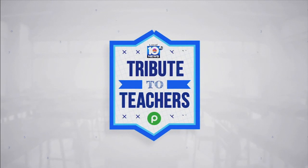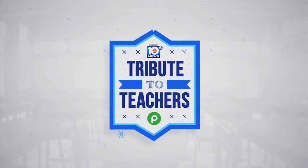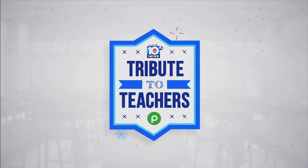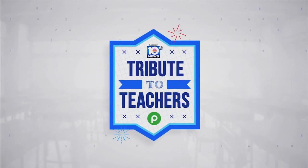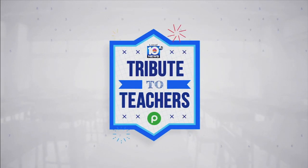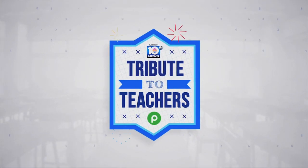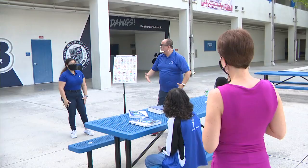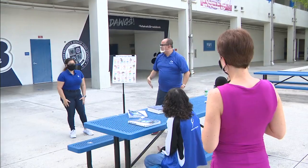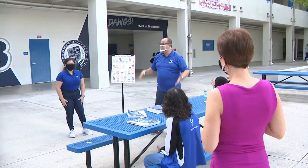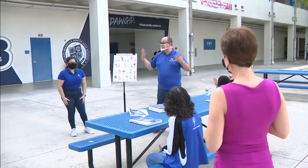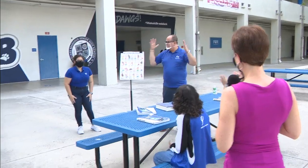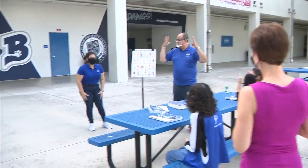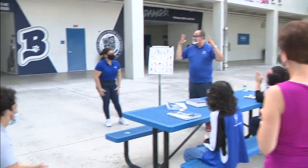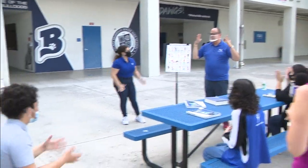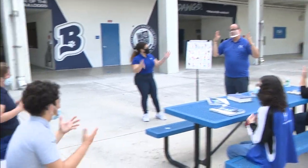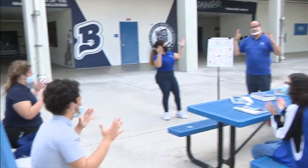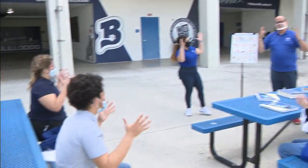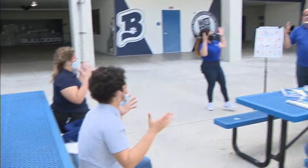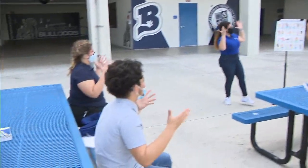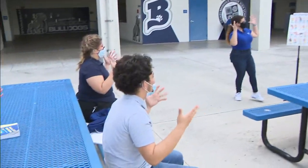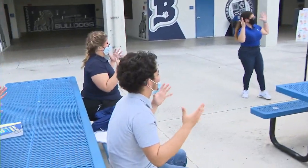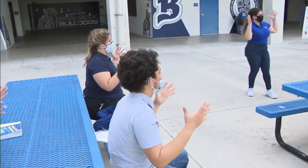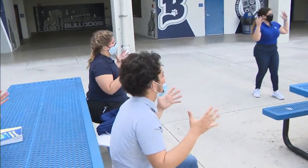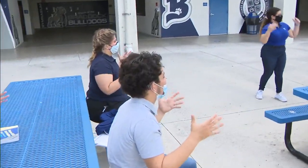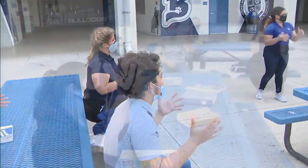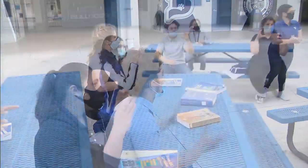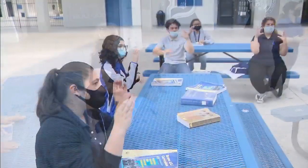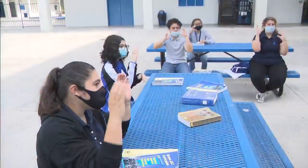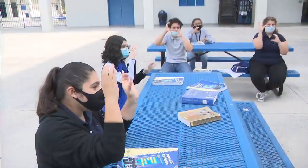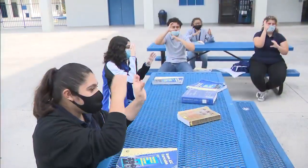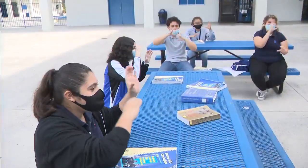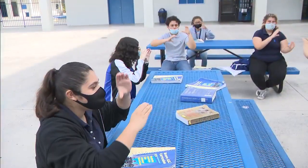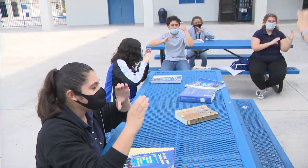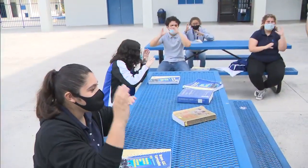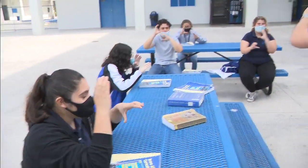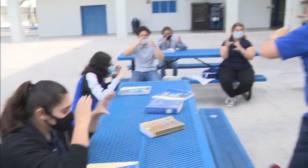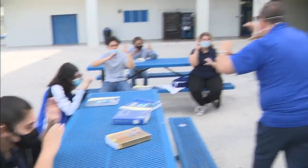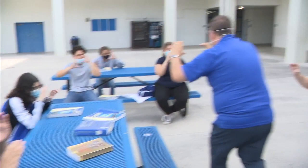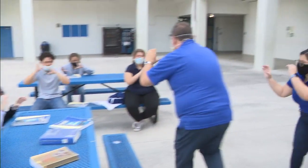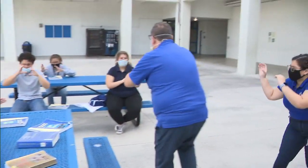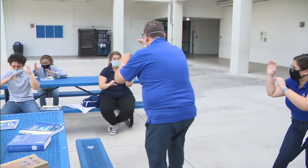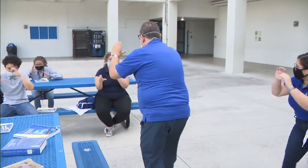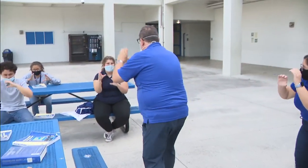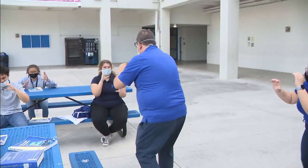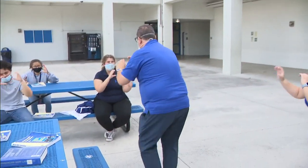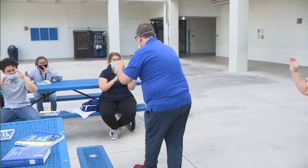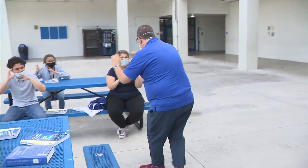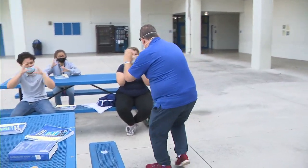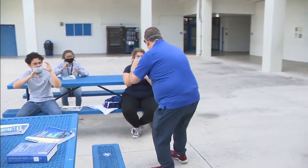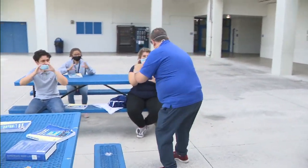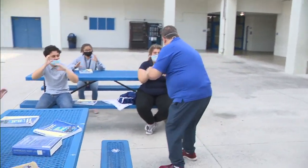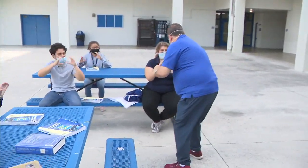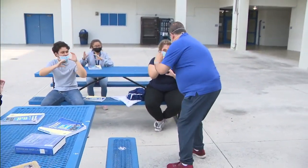CONGRATULATIONS TO YOU. JOHN PAUL WAS CHOSEN AS A